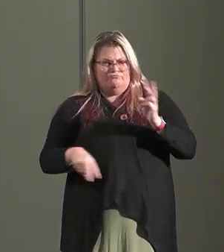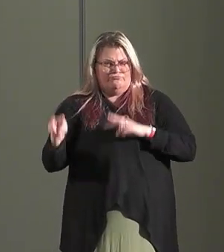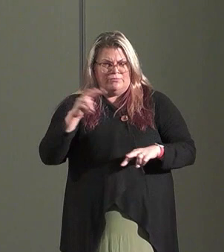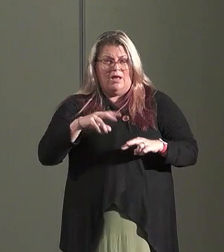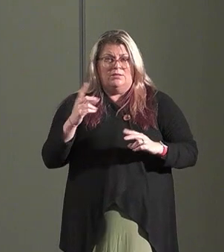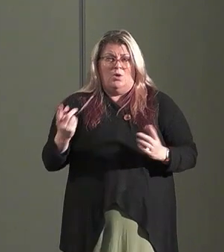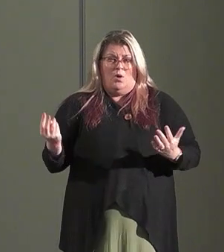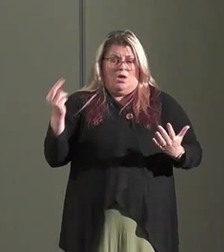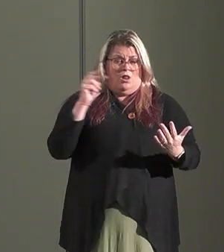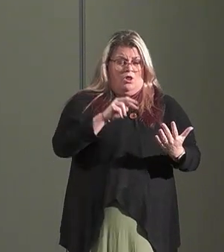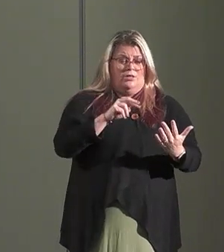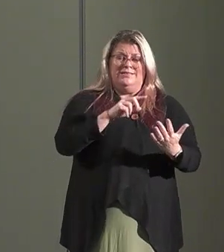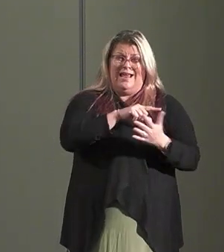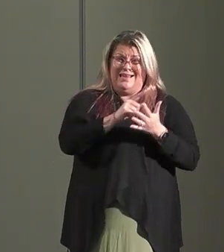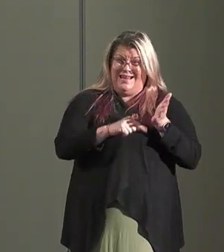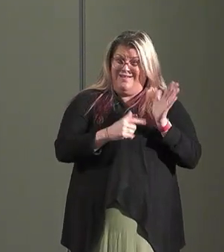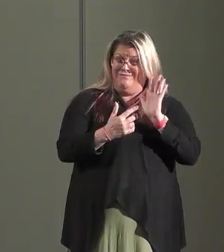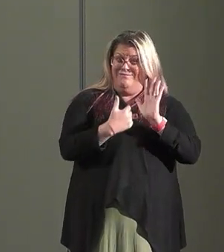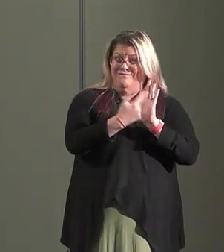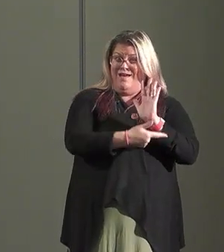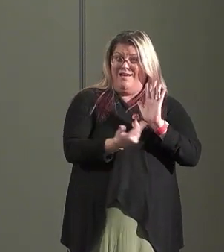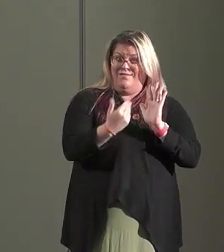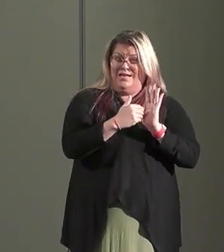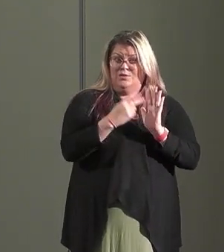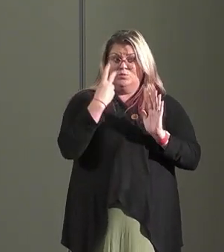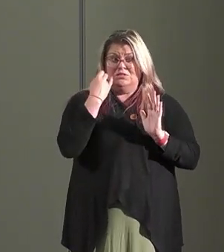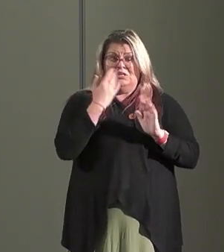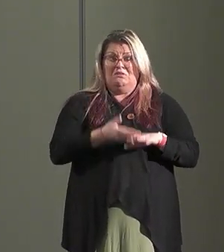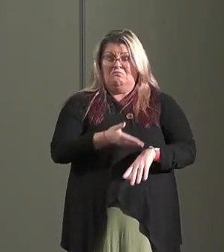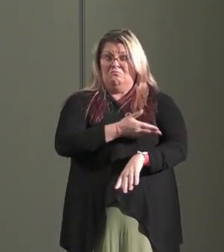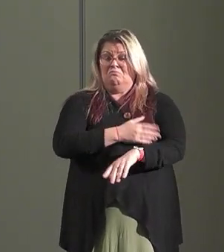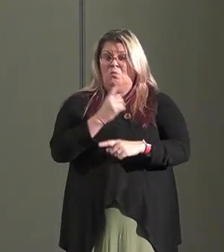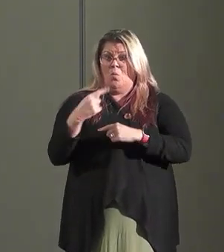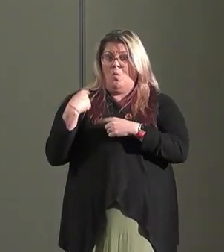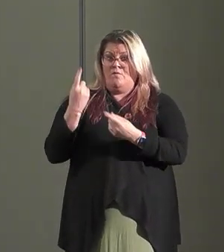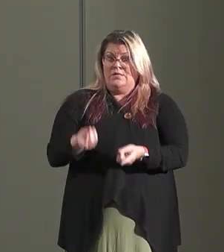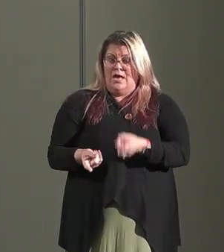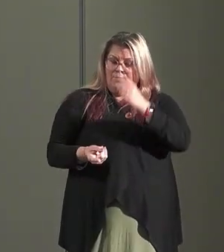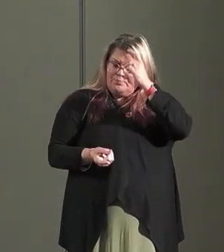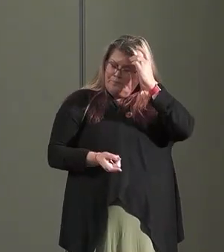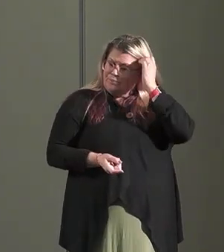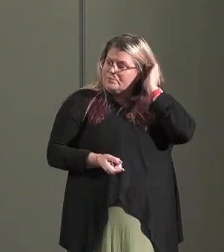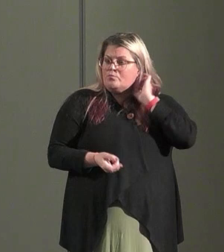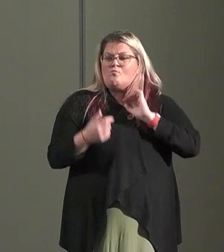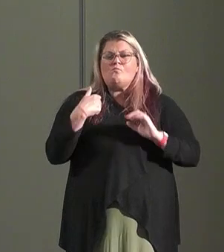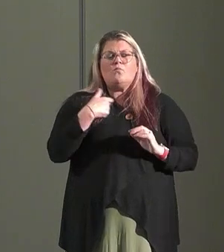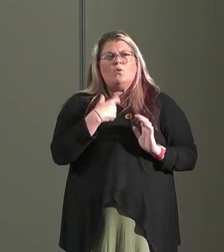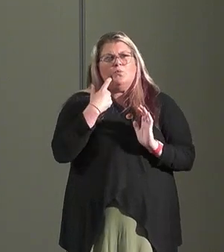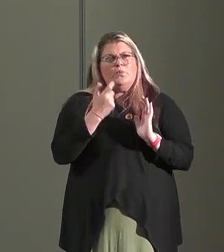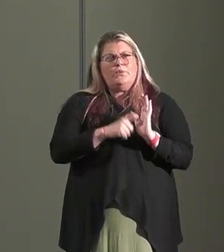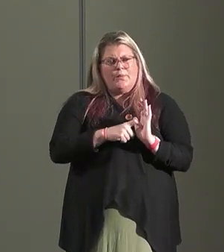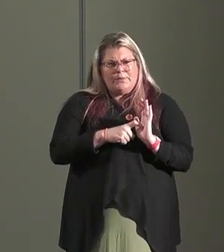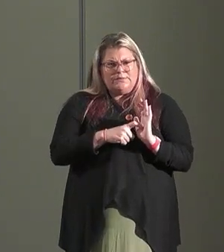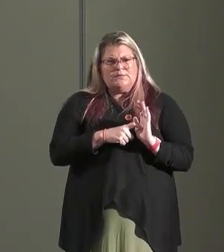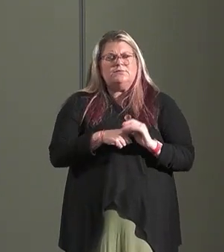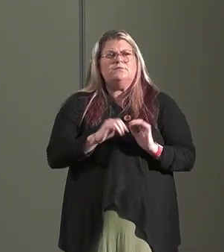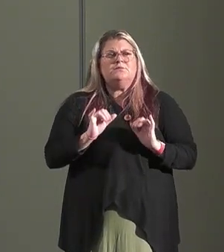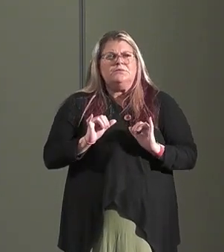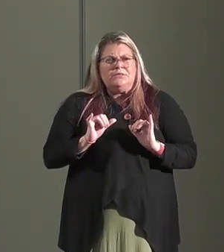variables to see if they changed over time. And what we found, is that for those that were